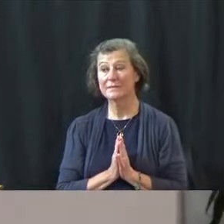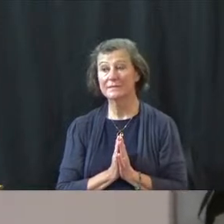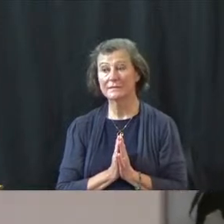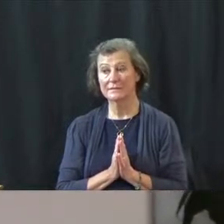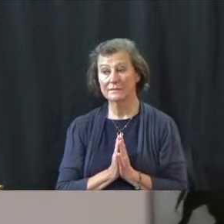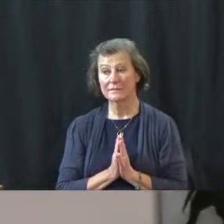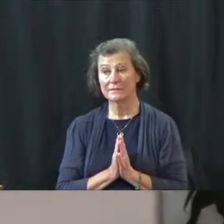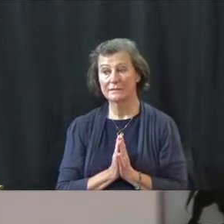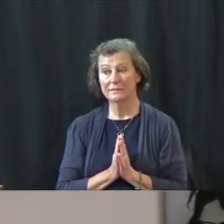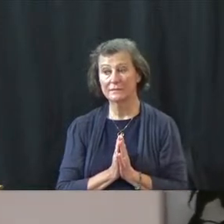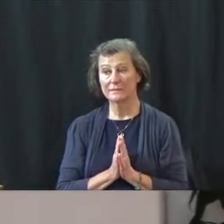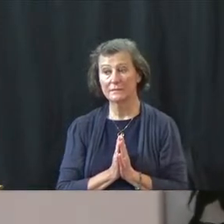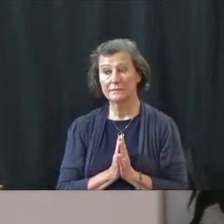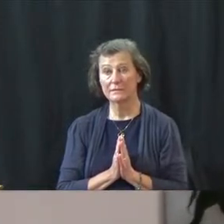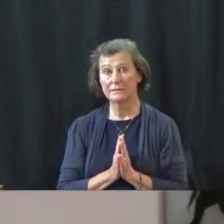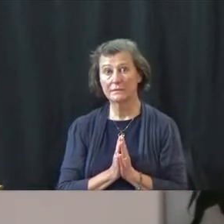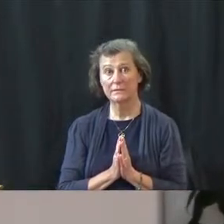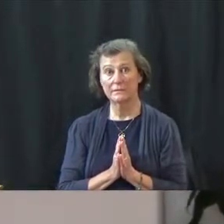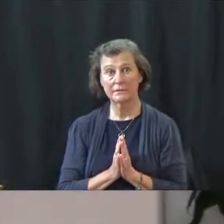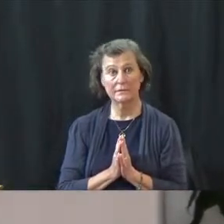Now I unmask myself to reveal my true identity.